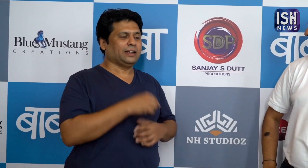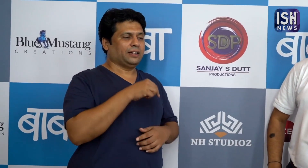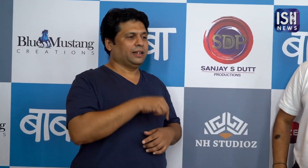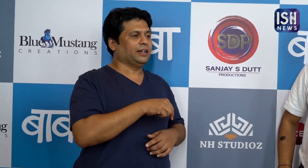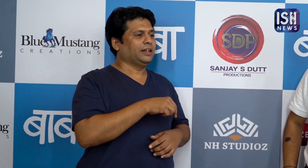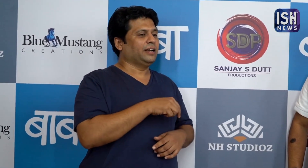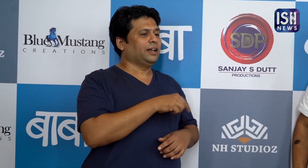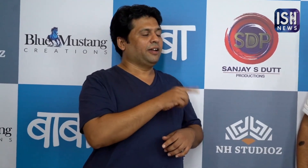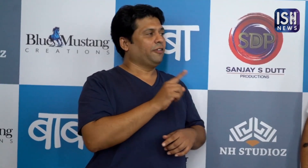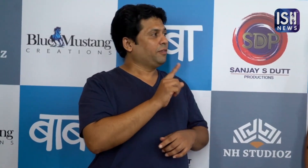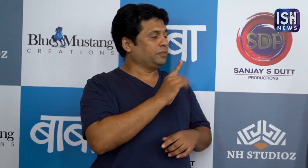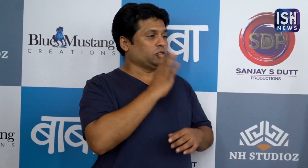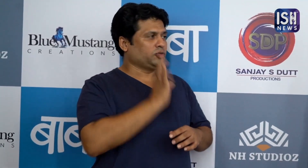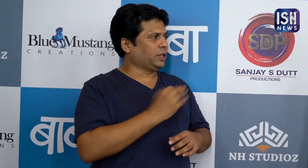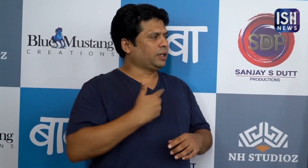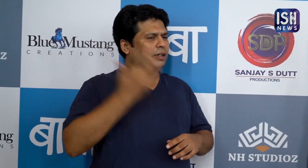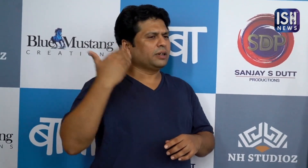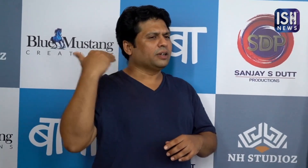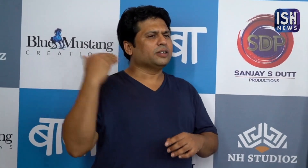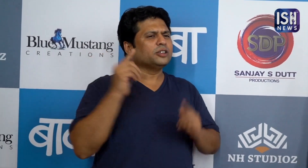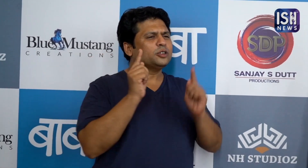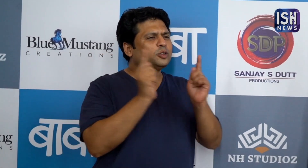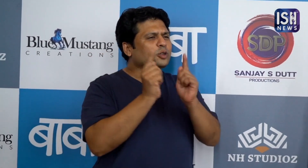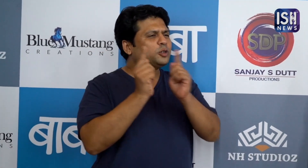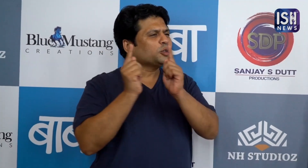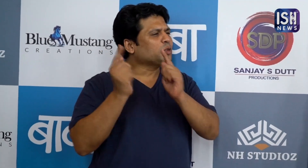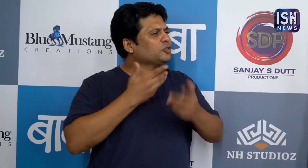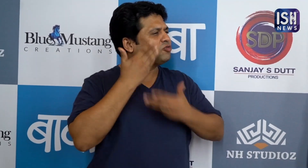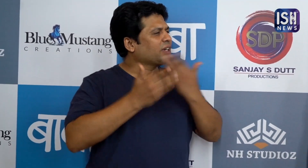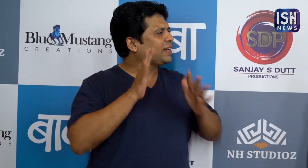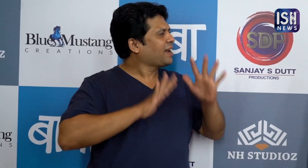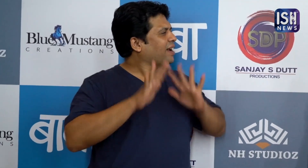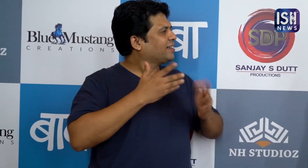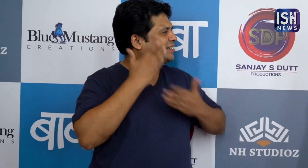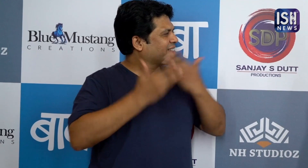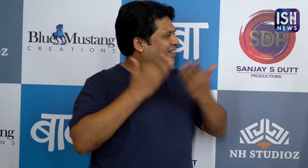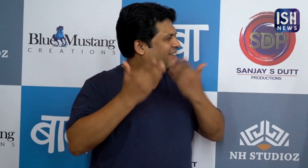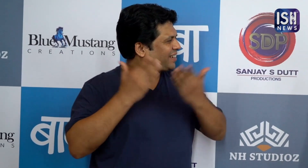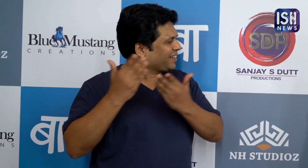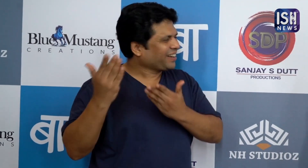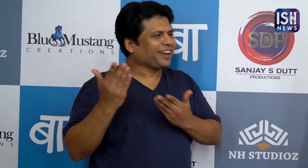Actually I used to train actors for short projects.